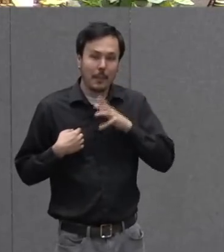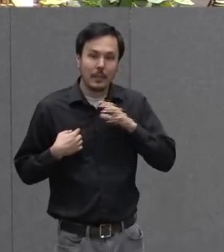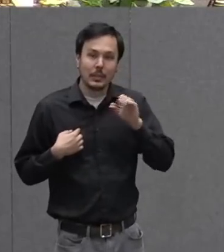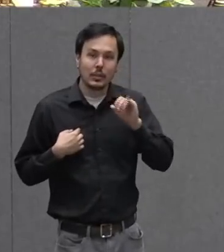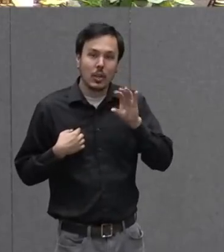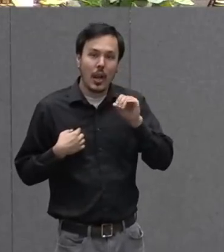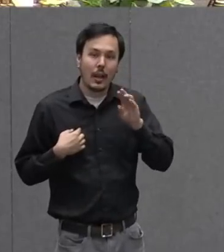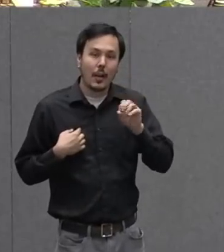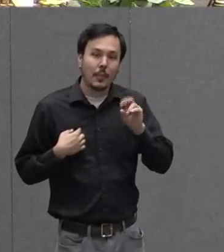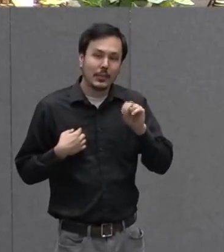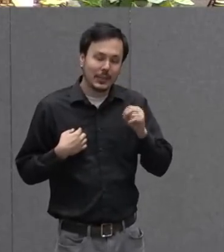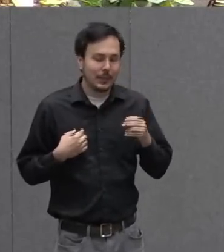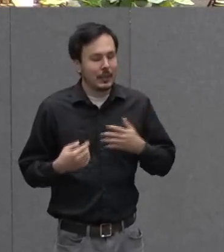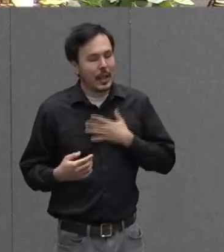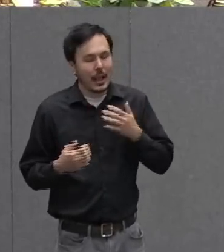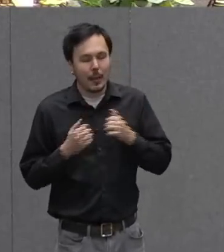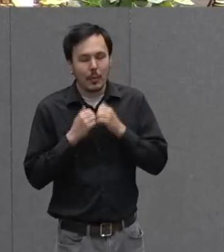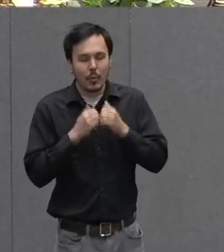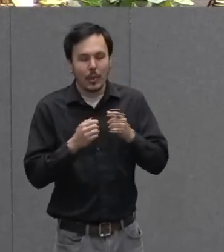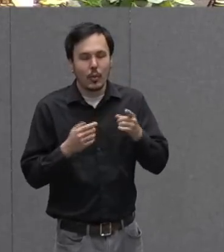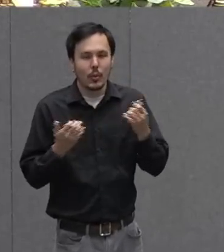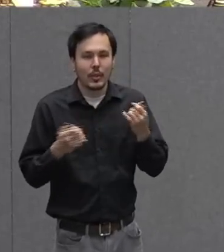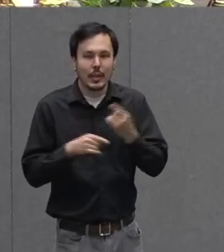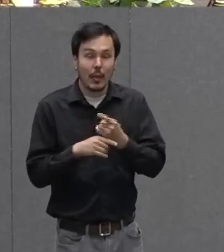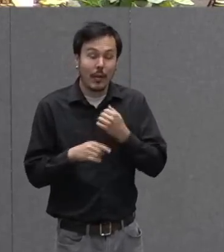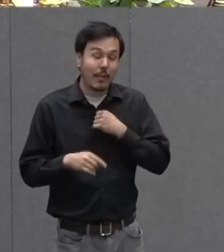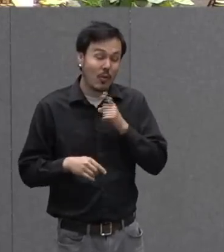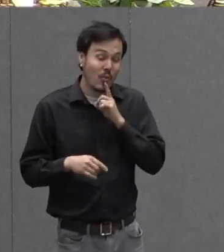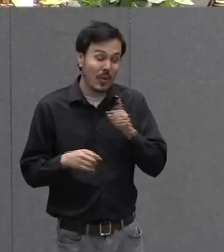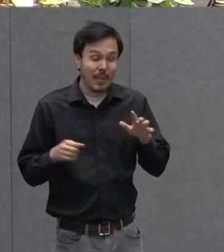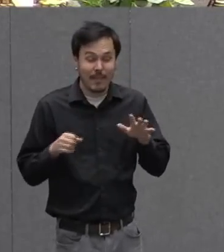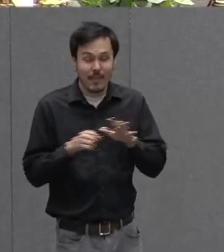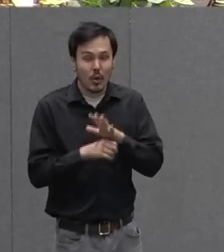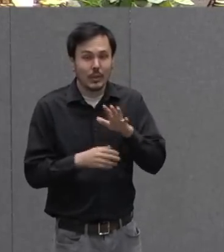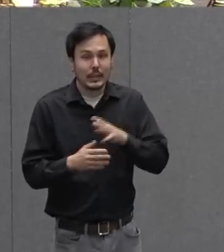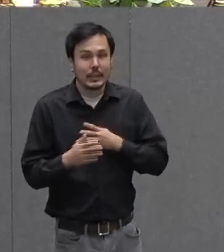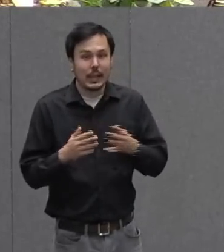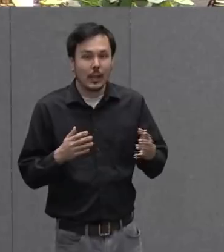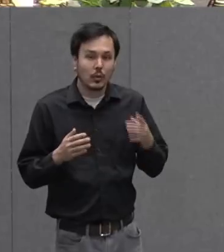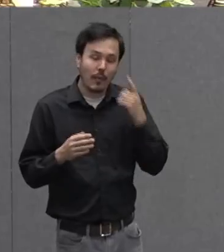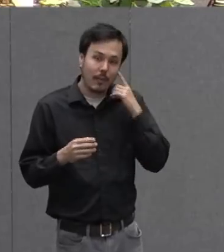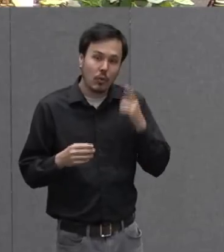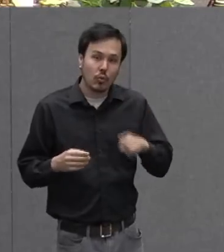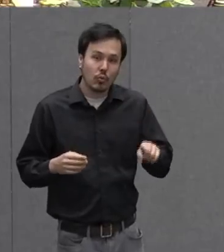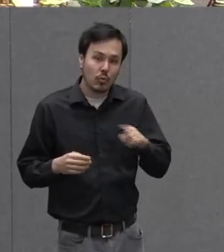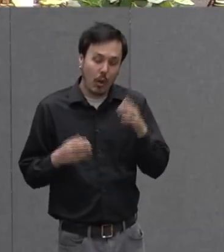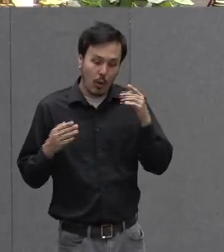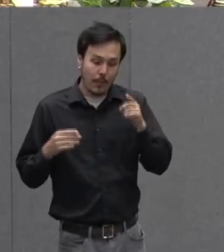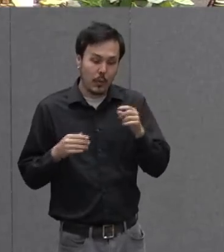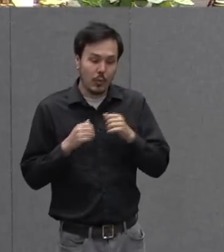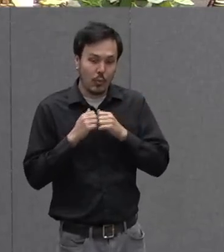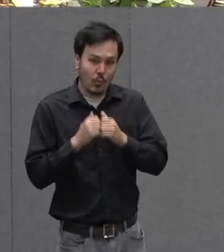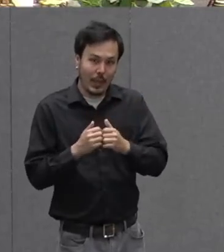all with us today. We have a really full, full schedule today for you and I hope that you stay with us for the entire time